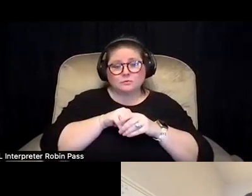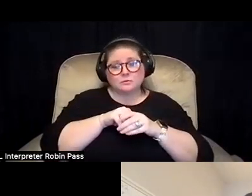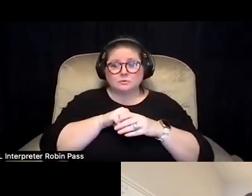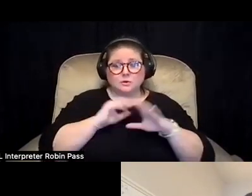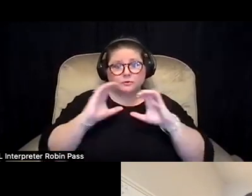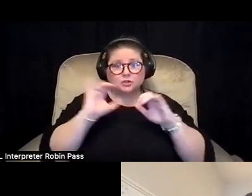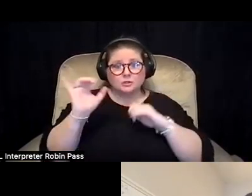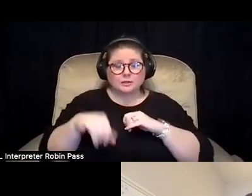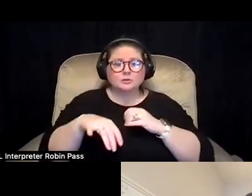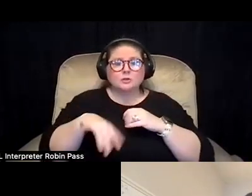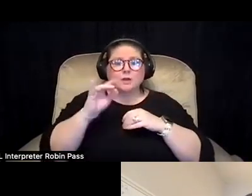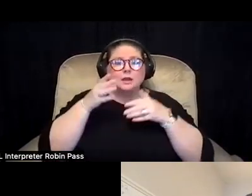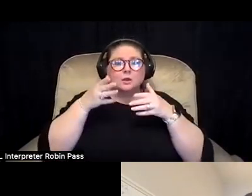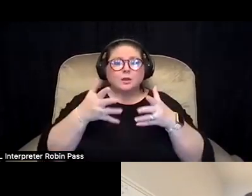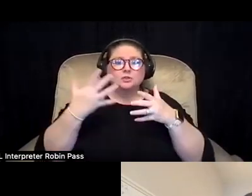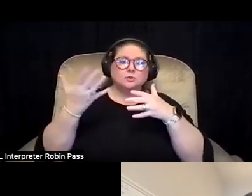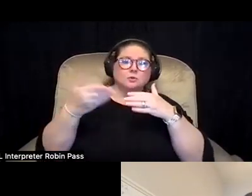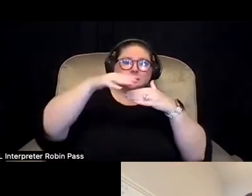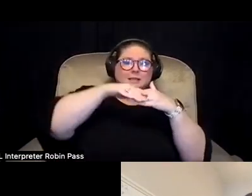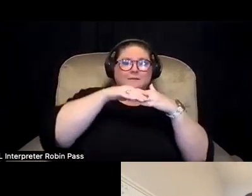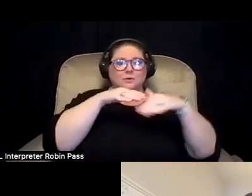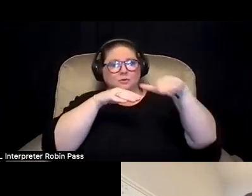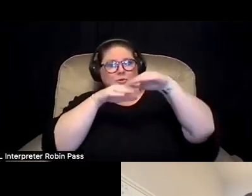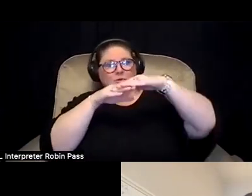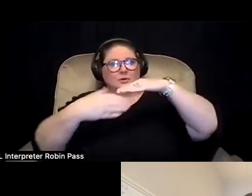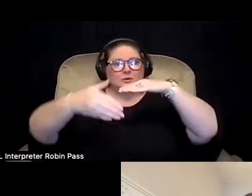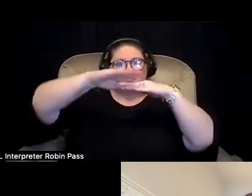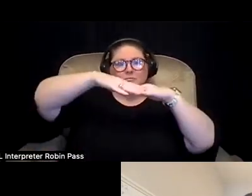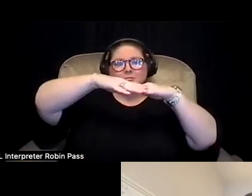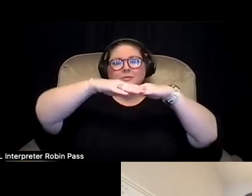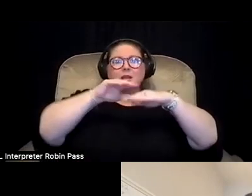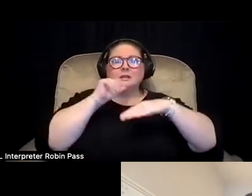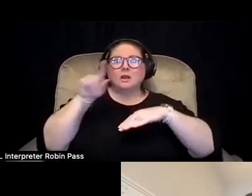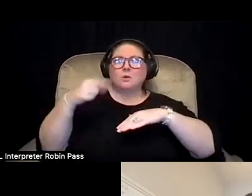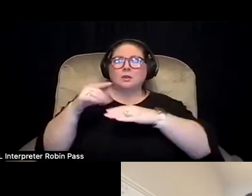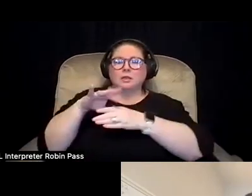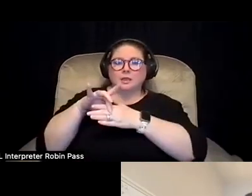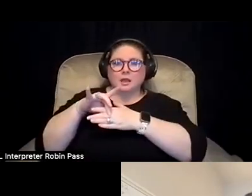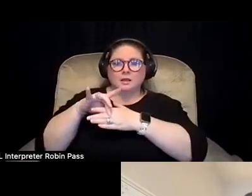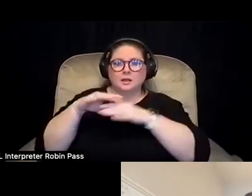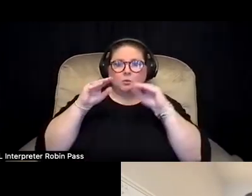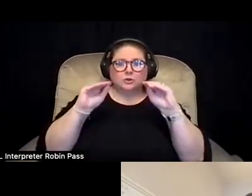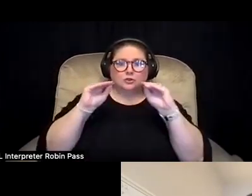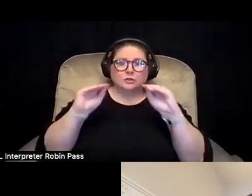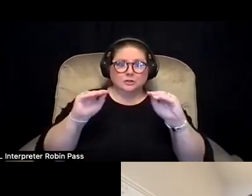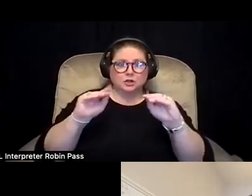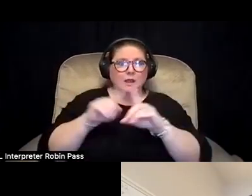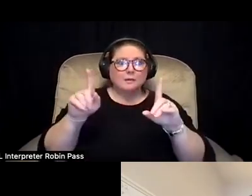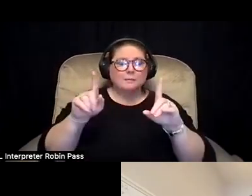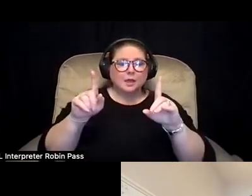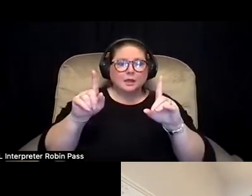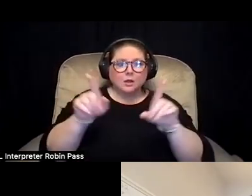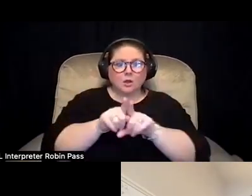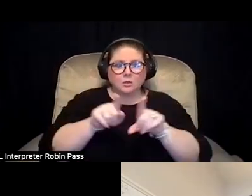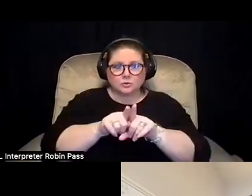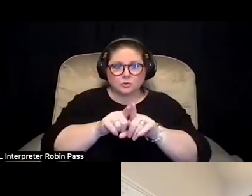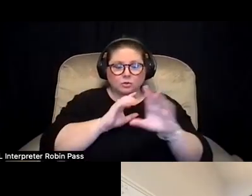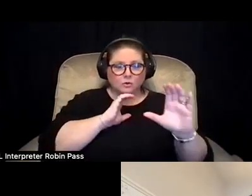to scaffold in not just the content about what you're teaching but also the conversations around